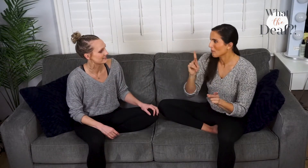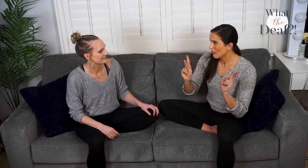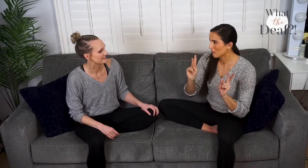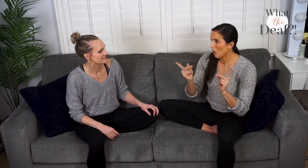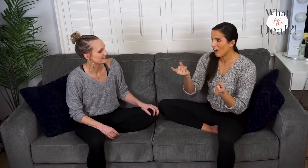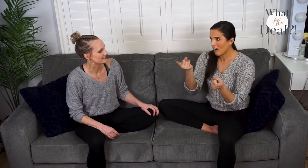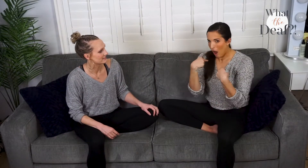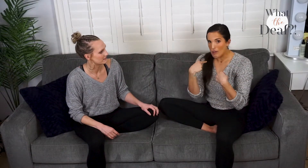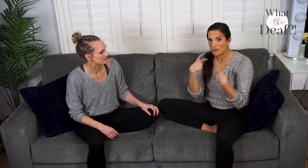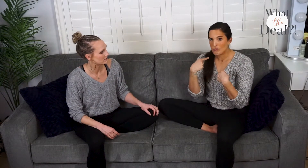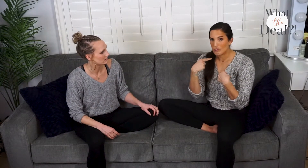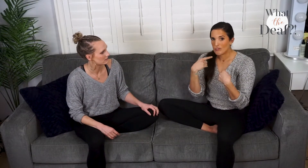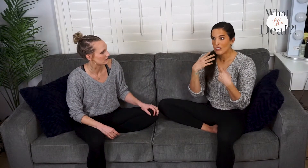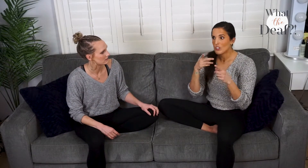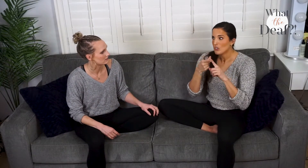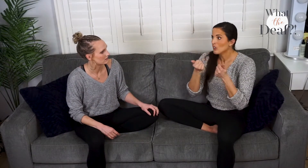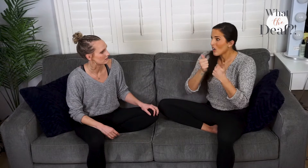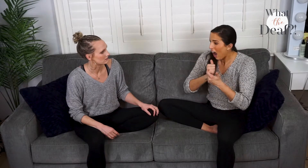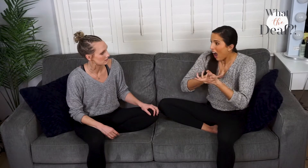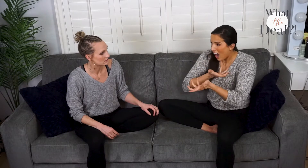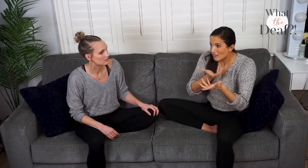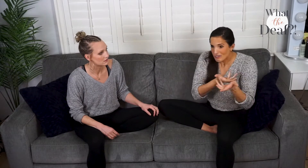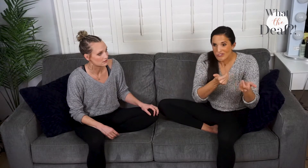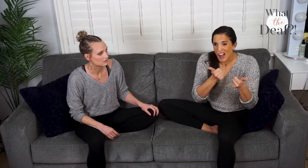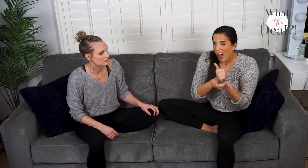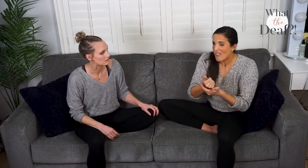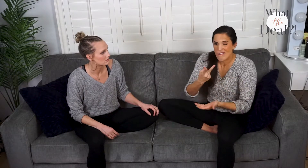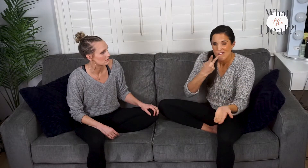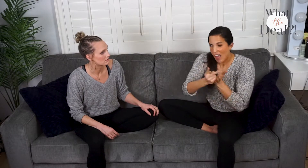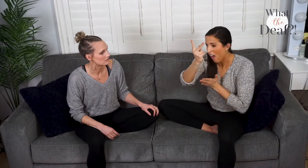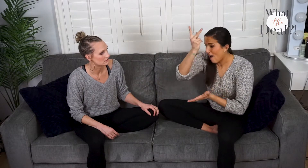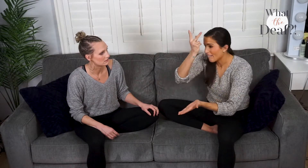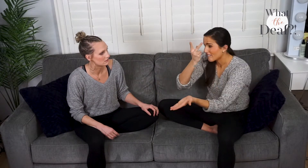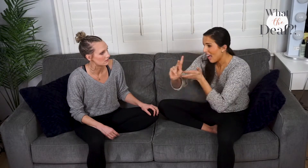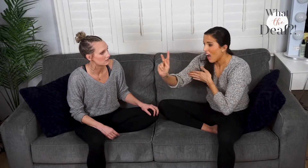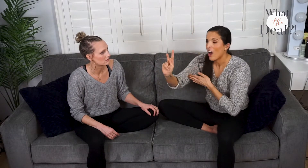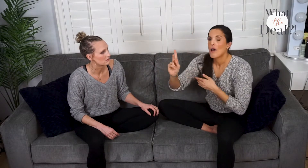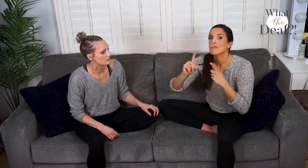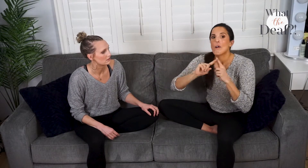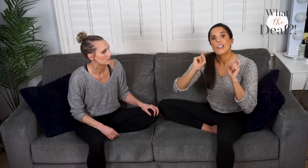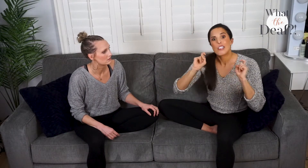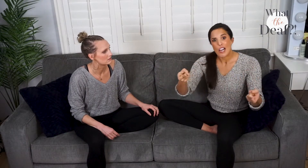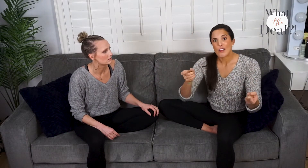we had two more people come to try to help us. And both of them just failed.